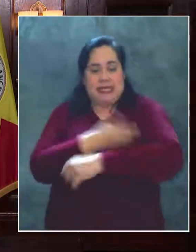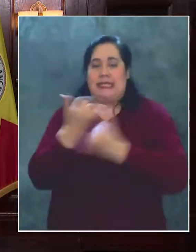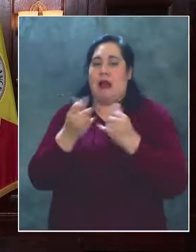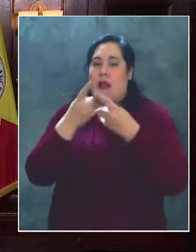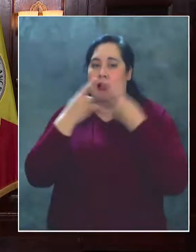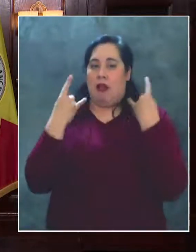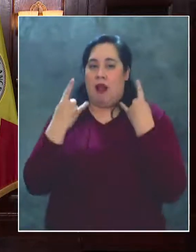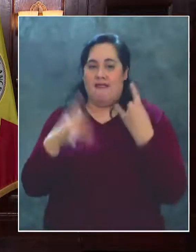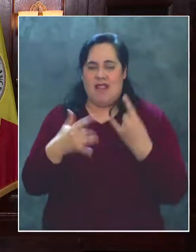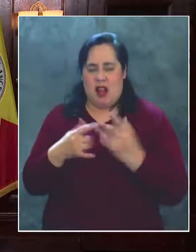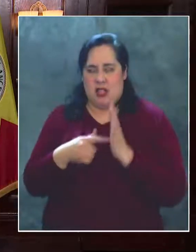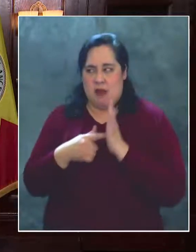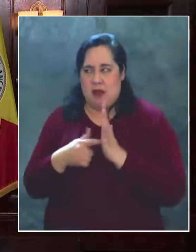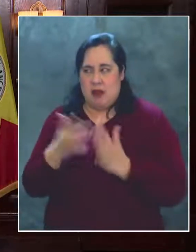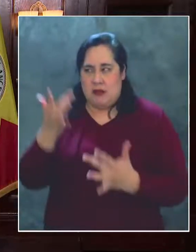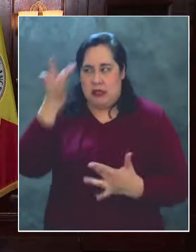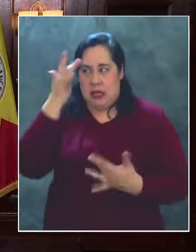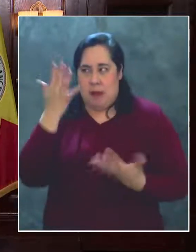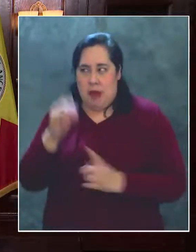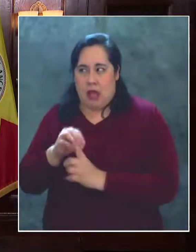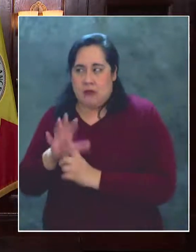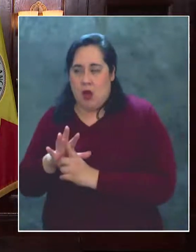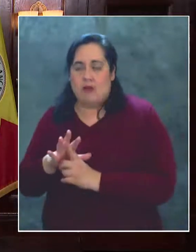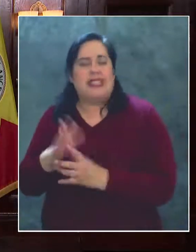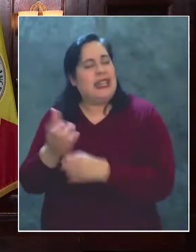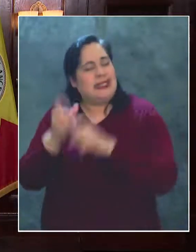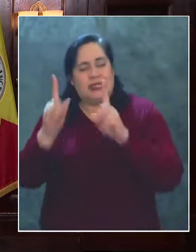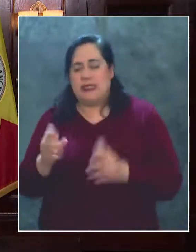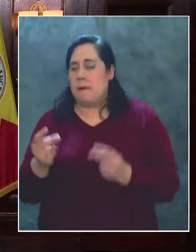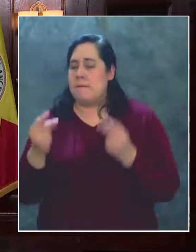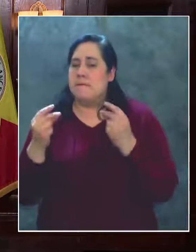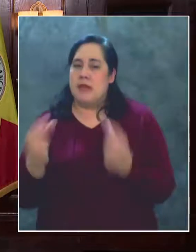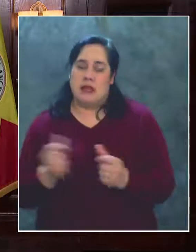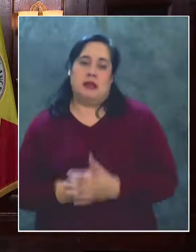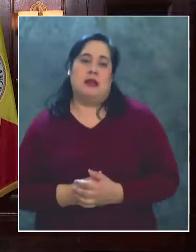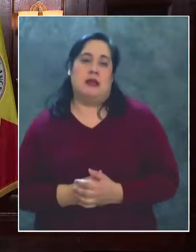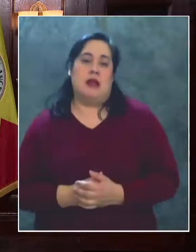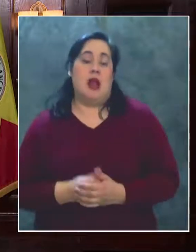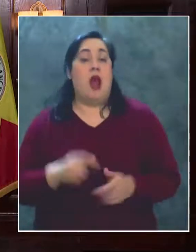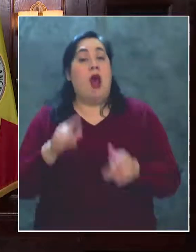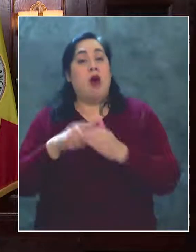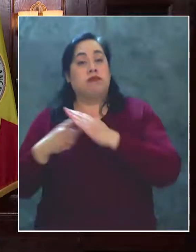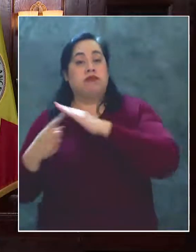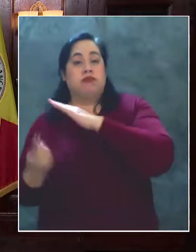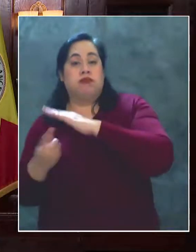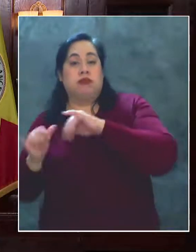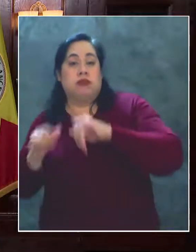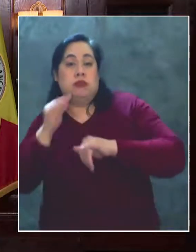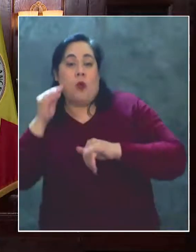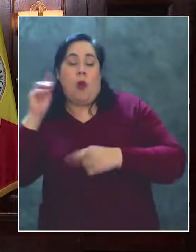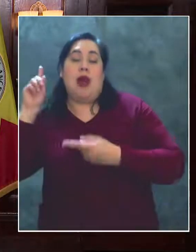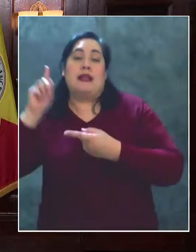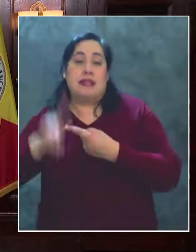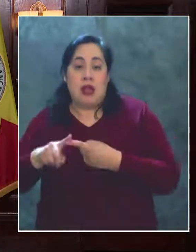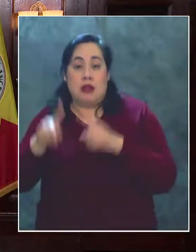IF YOU THINK YOU HAVE BEEN EXPOSED, GET TESTED IMMEDIATELY. AND QUARANTINE UNTIL YOU HAVE